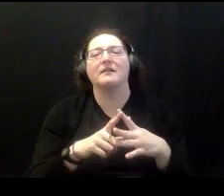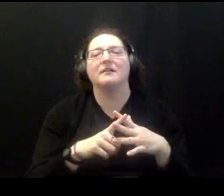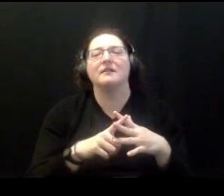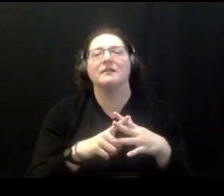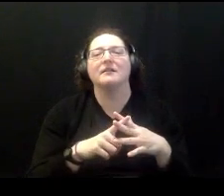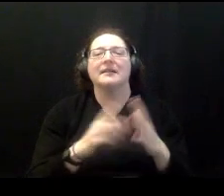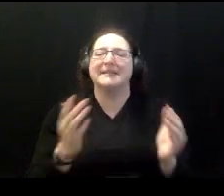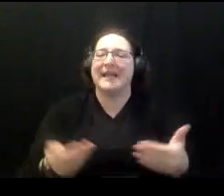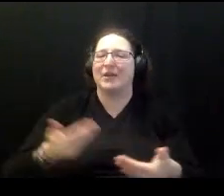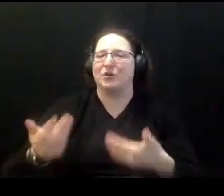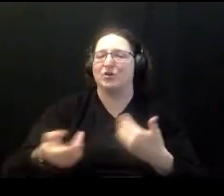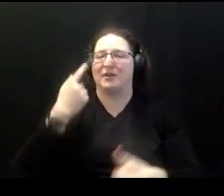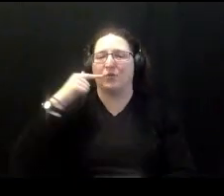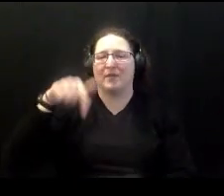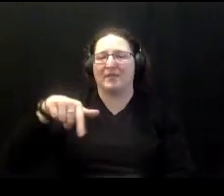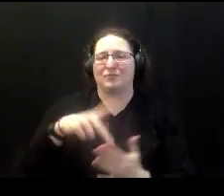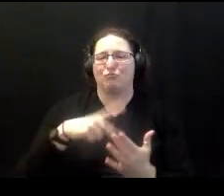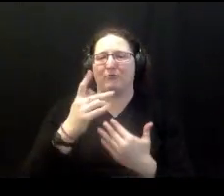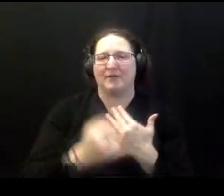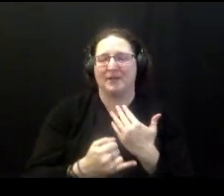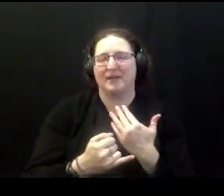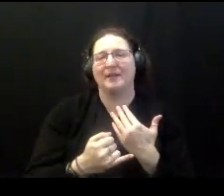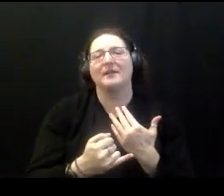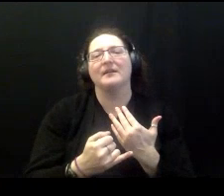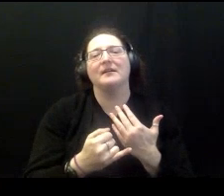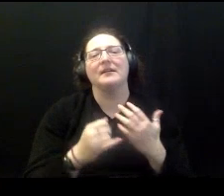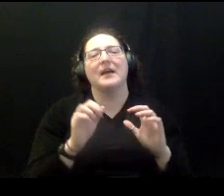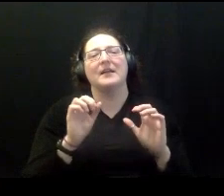the survey tool that will be used to collect your thoughts and input. The